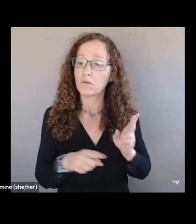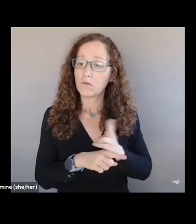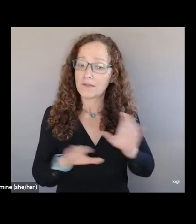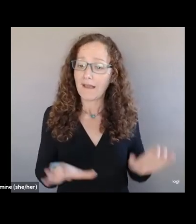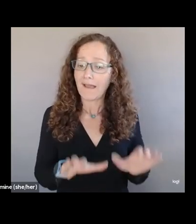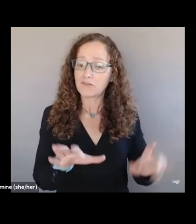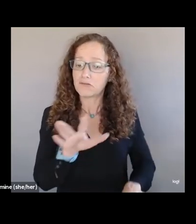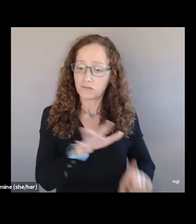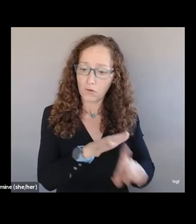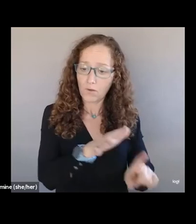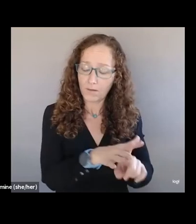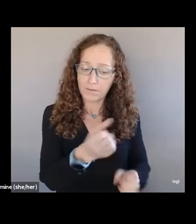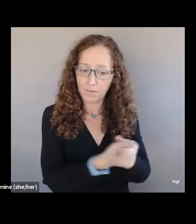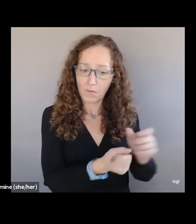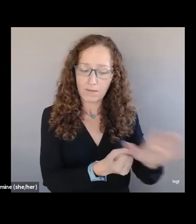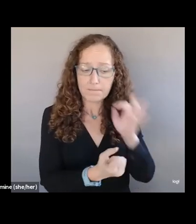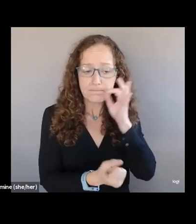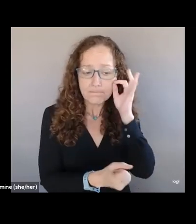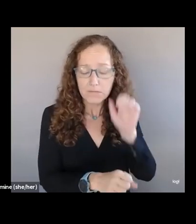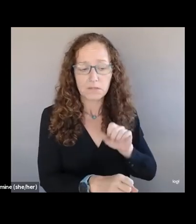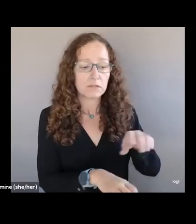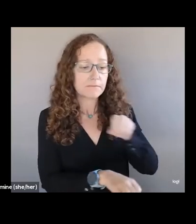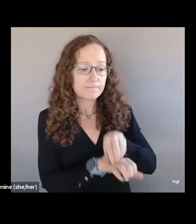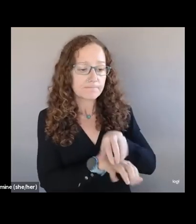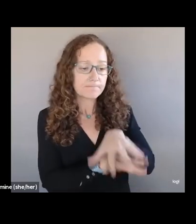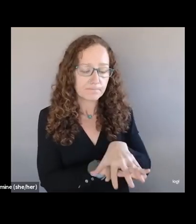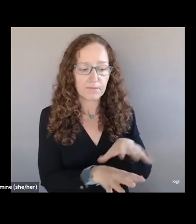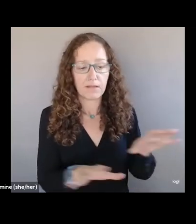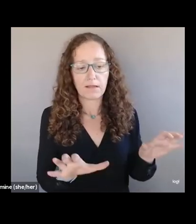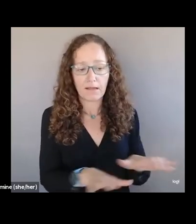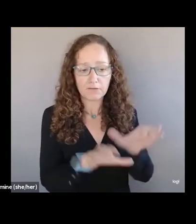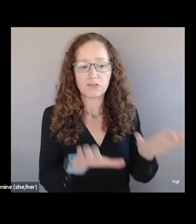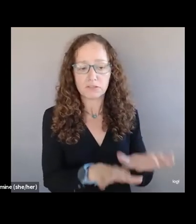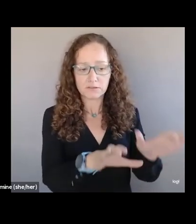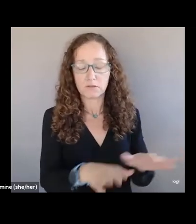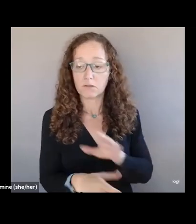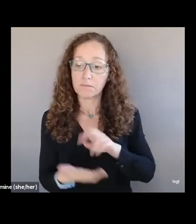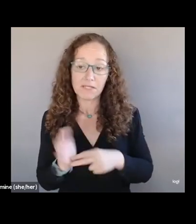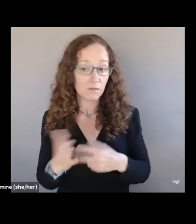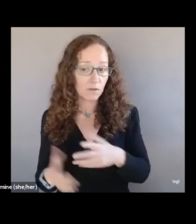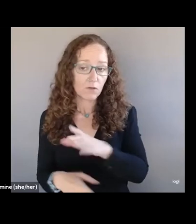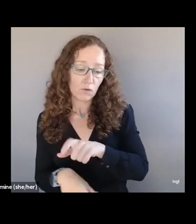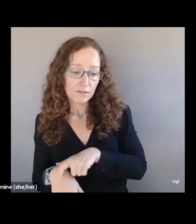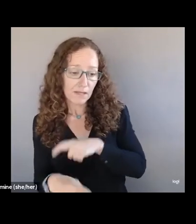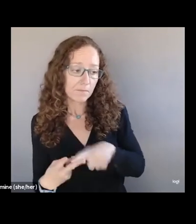includes giving your time your money or other resources to grow indigenous led efforts in your local community.